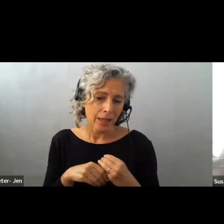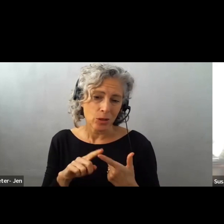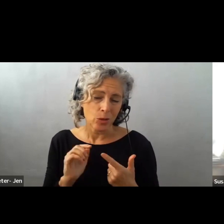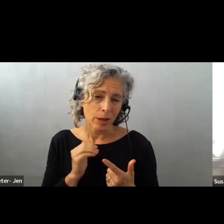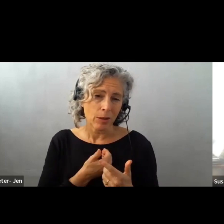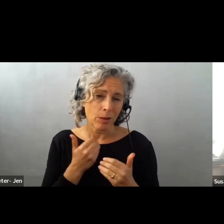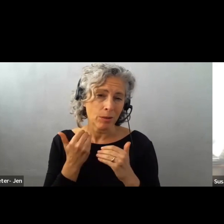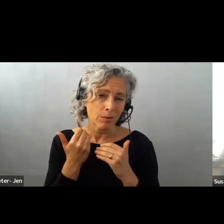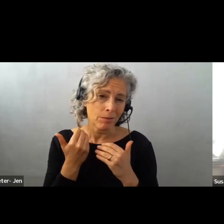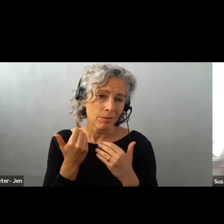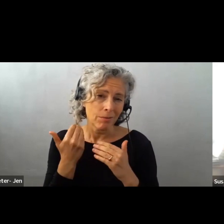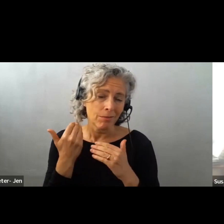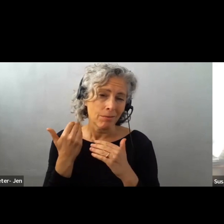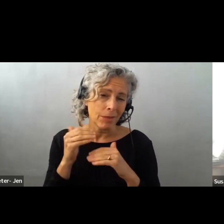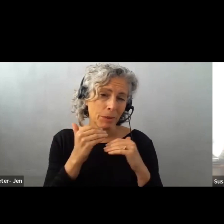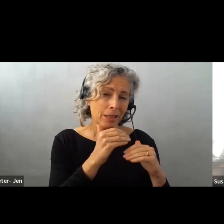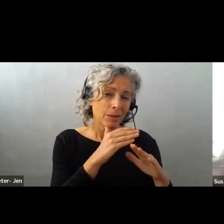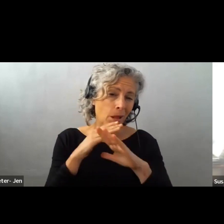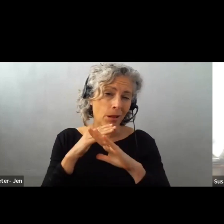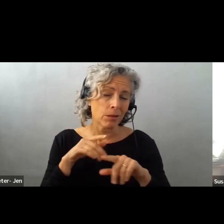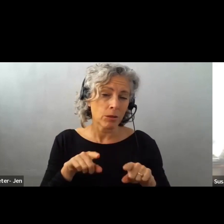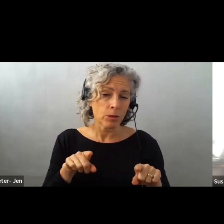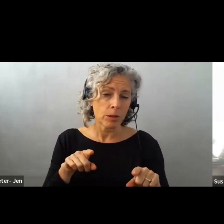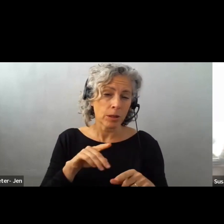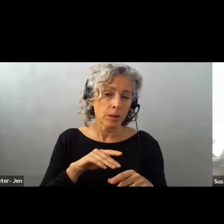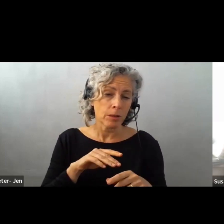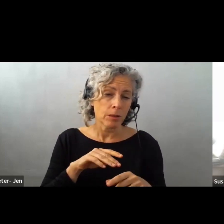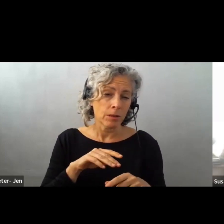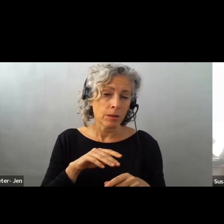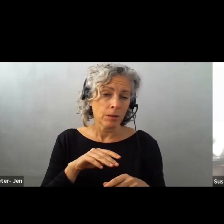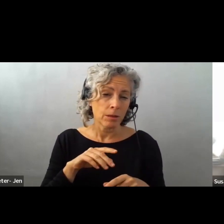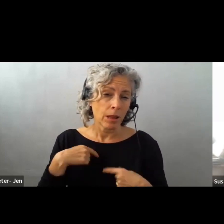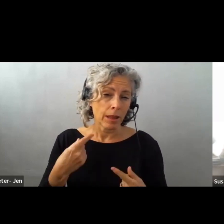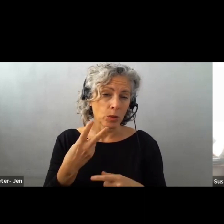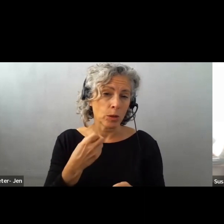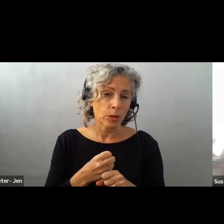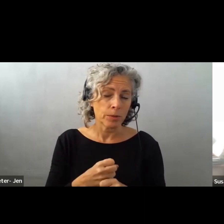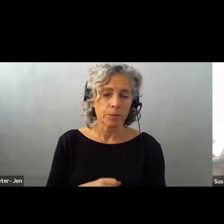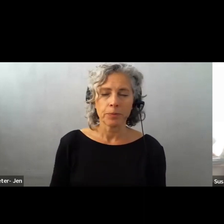pandemic. Andreas is very